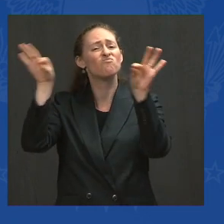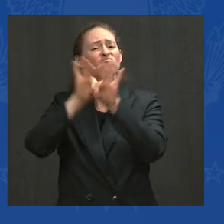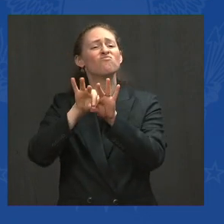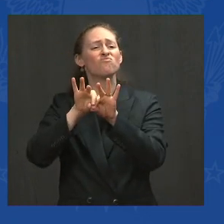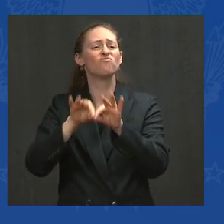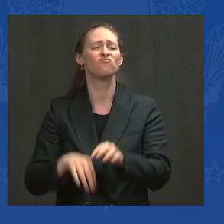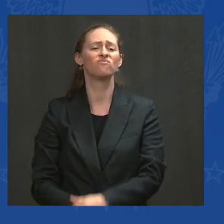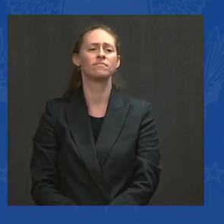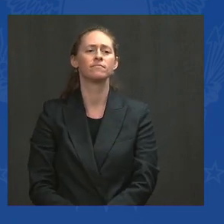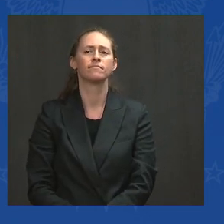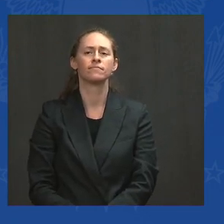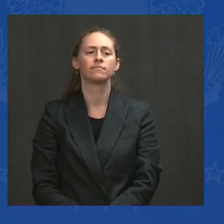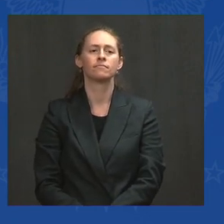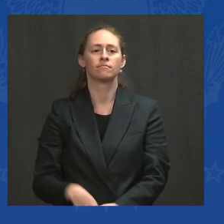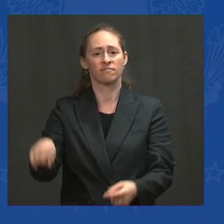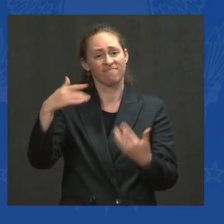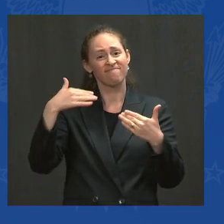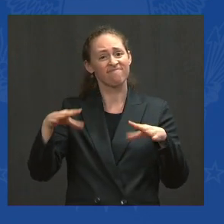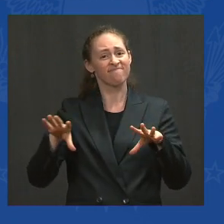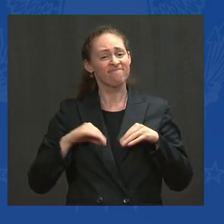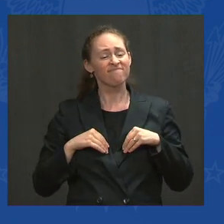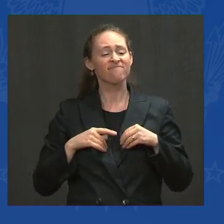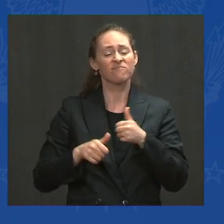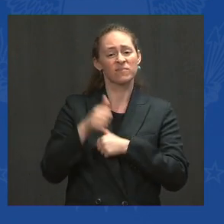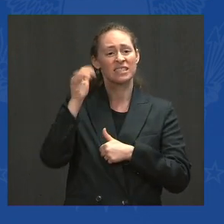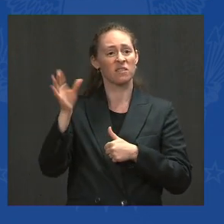they encountered and the incredible cost to their